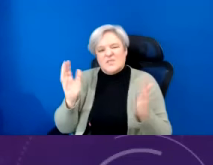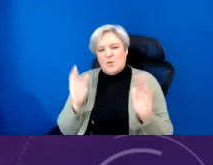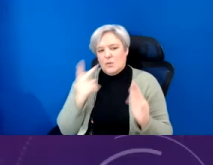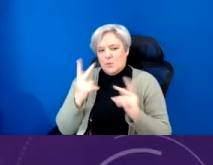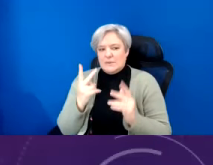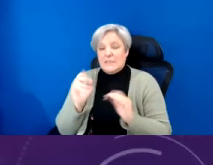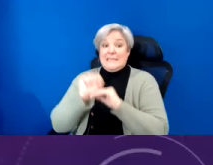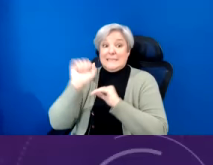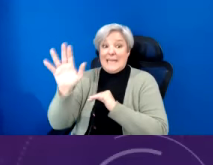let's